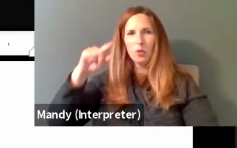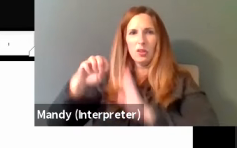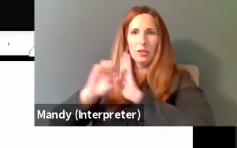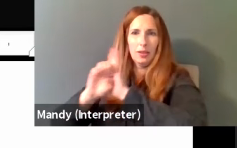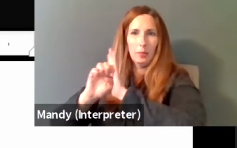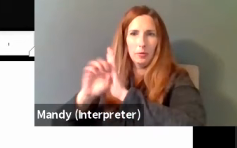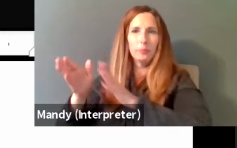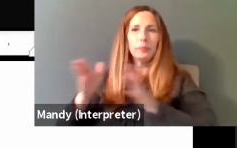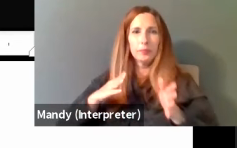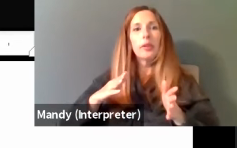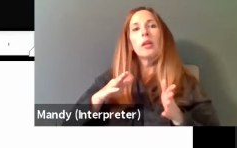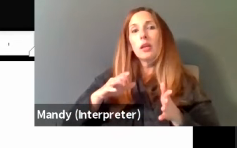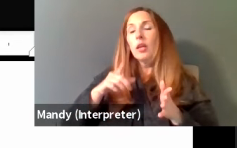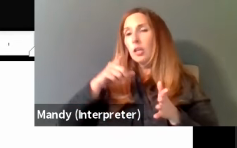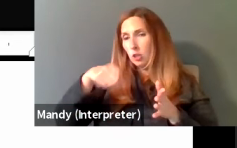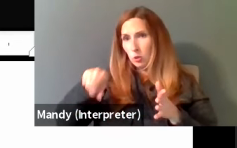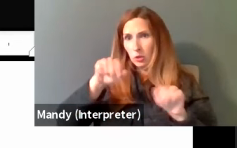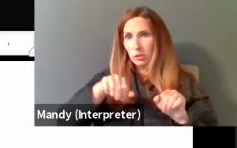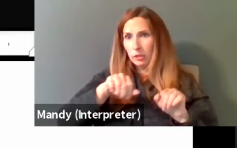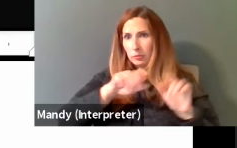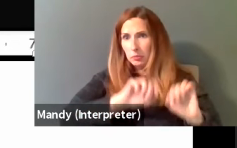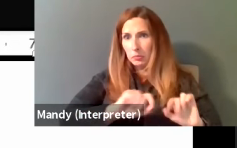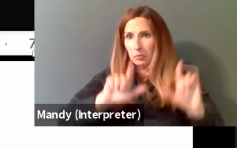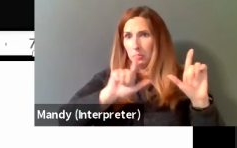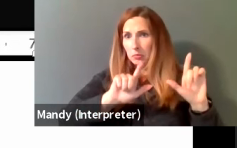this is where you can start taking notes about your own organization.